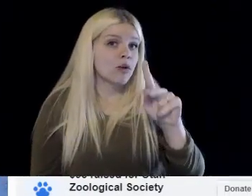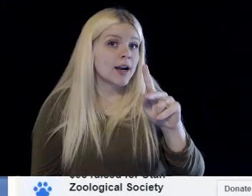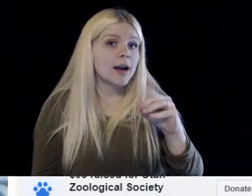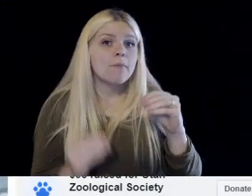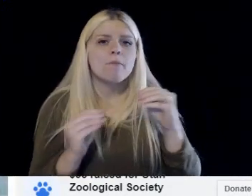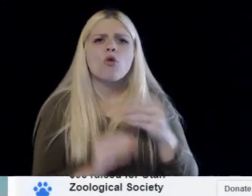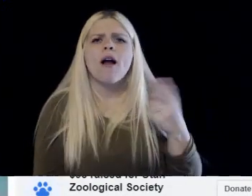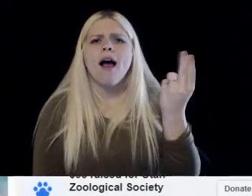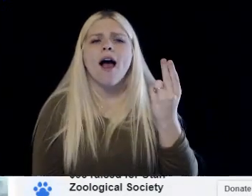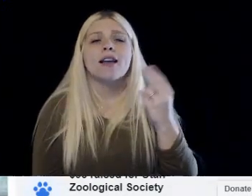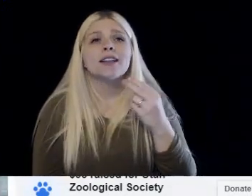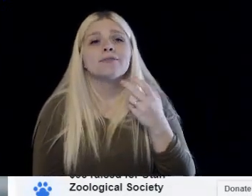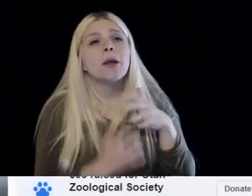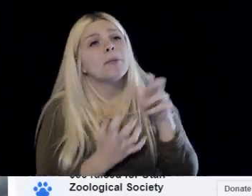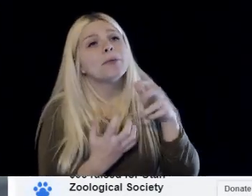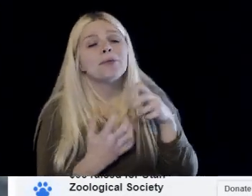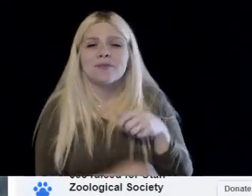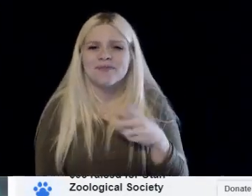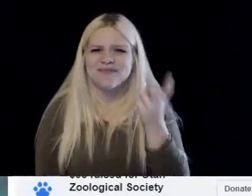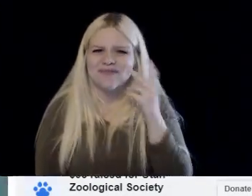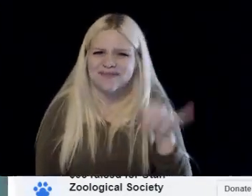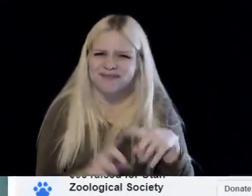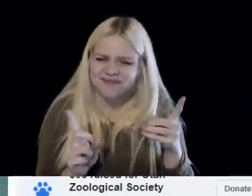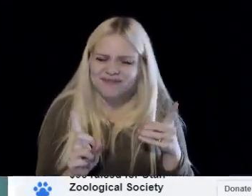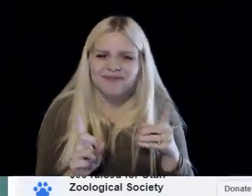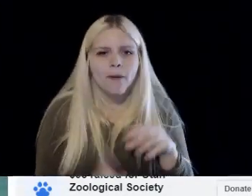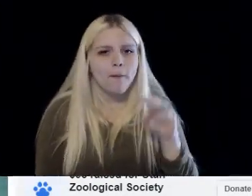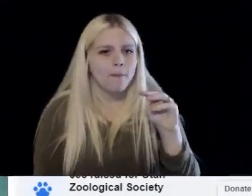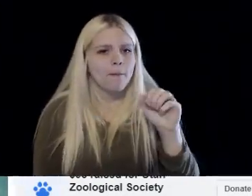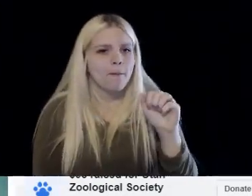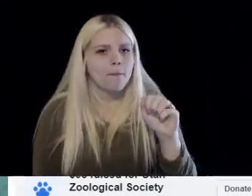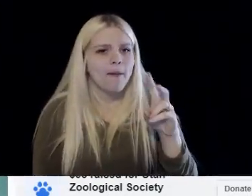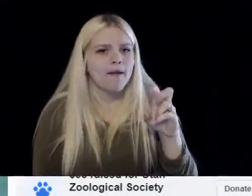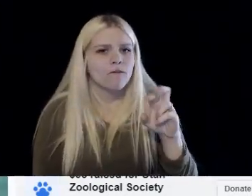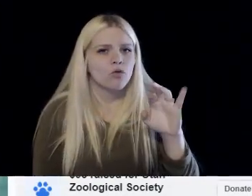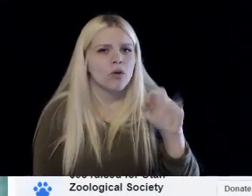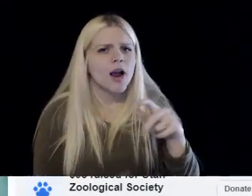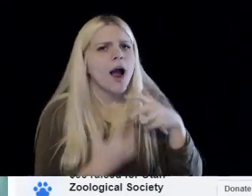So, when you hear them, Mavericks bark is so much higher pitched then Diego's is.